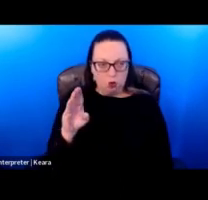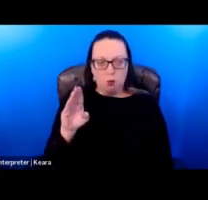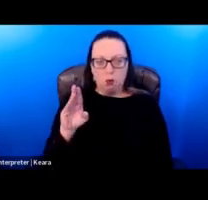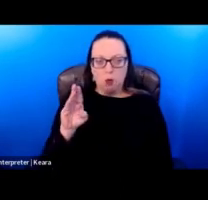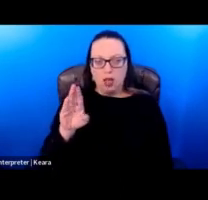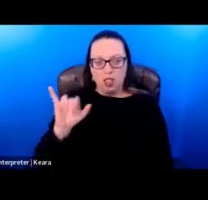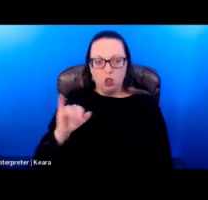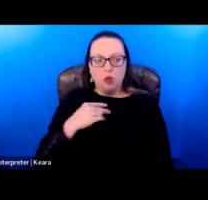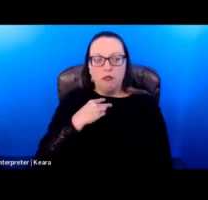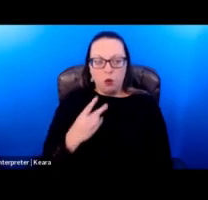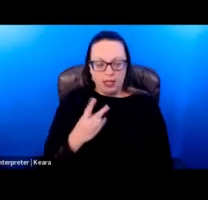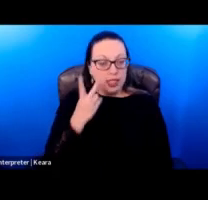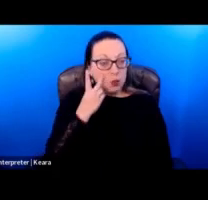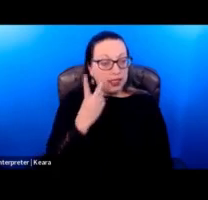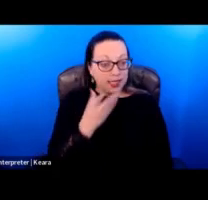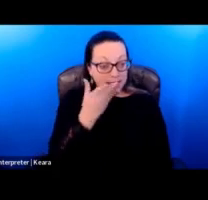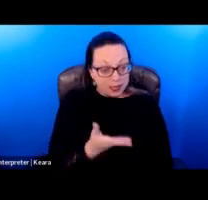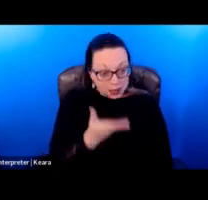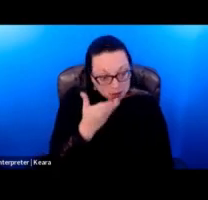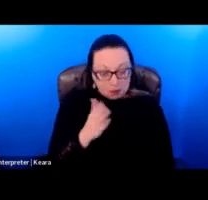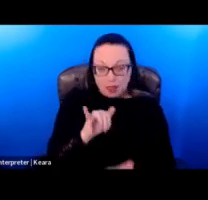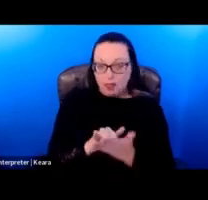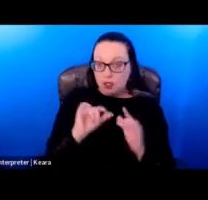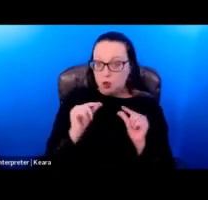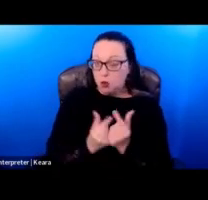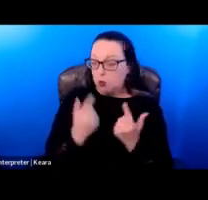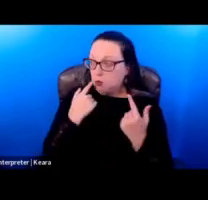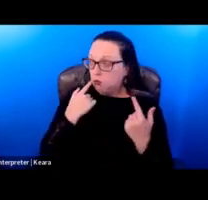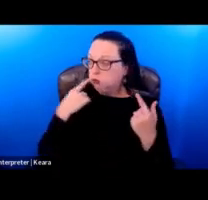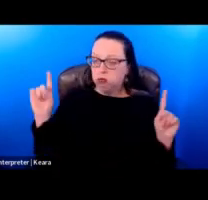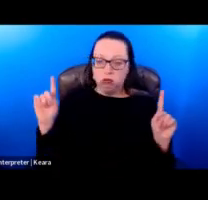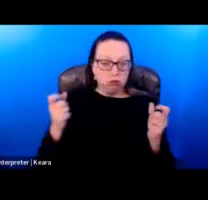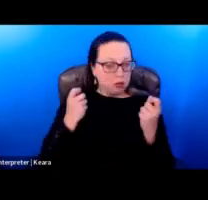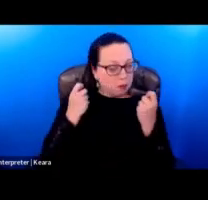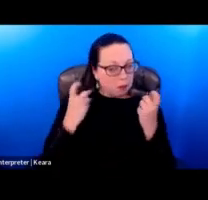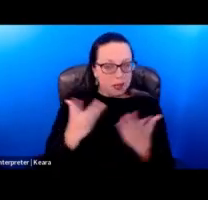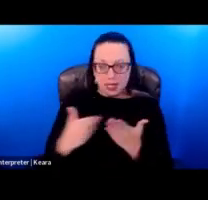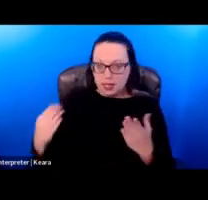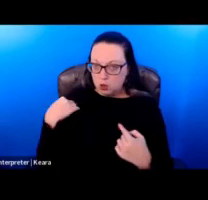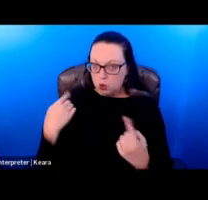You can see what this group accomplished over over 11 years together, more than 22,000 hours